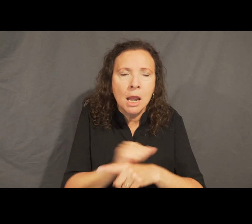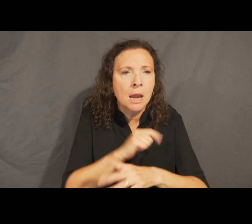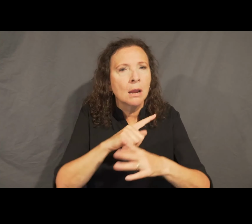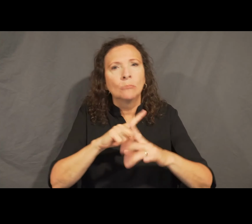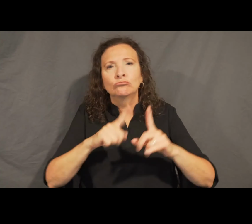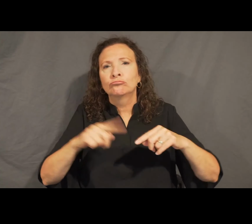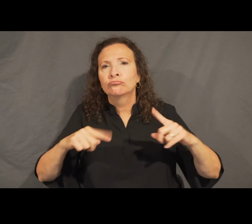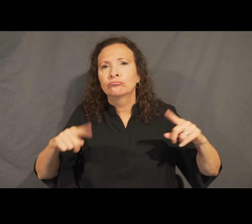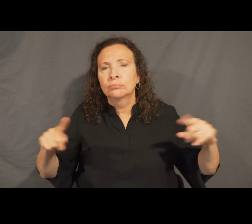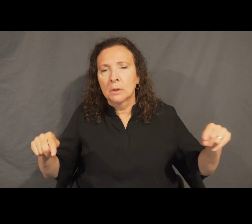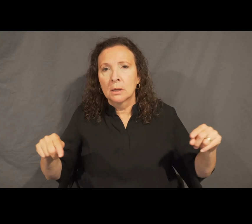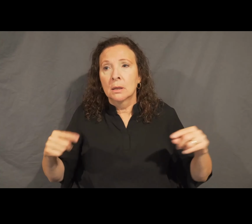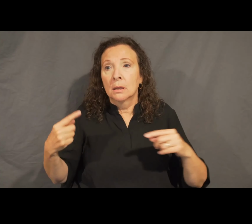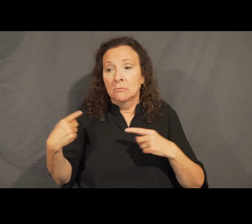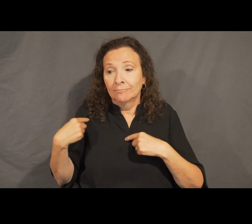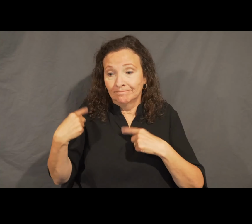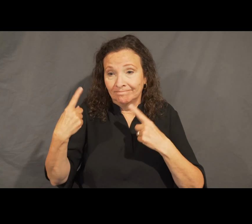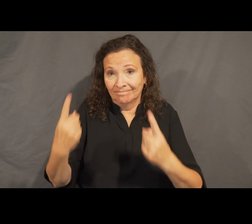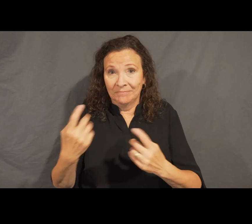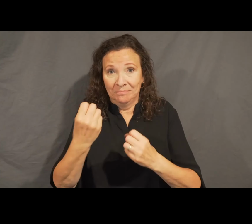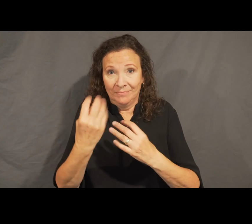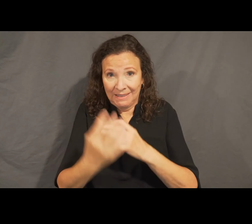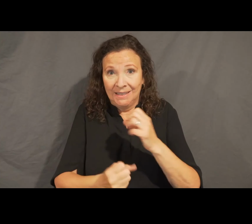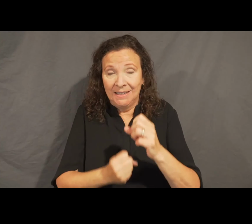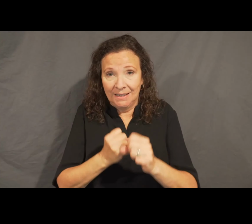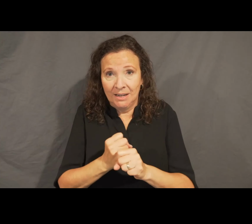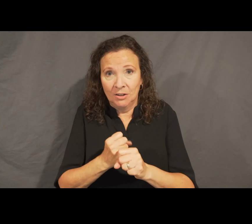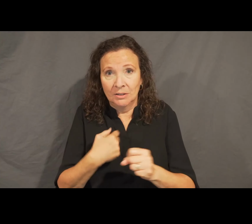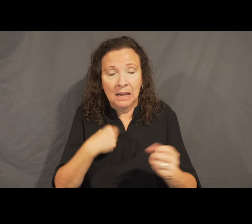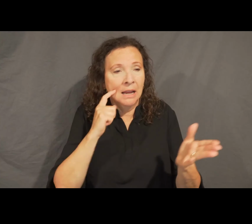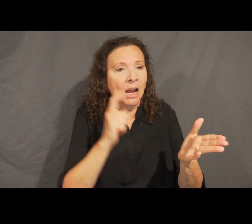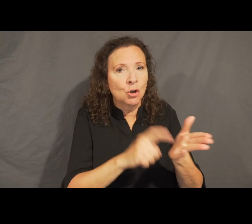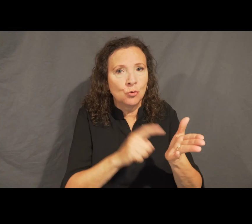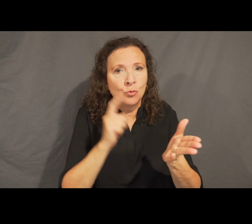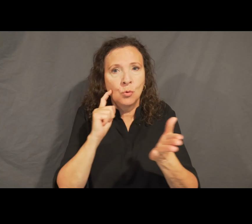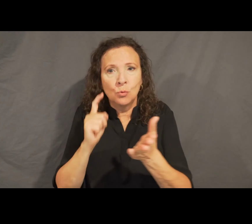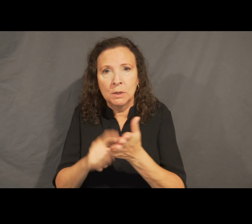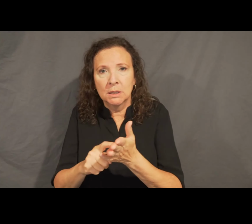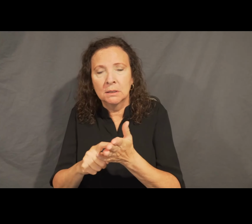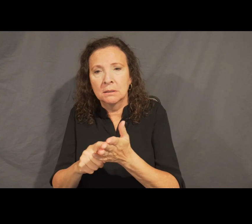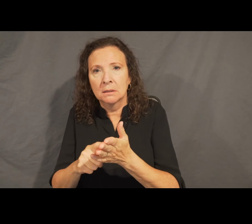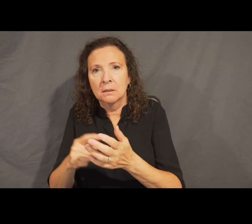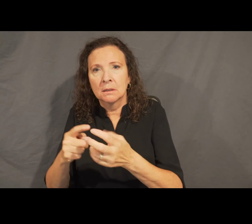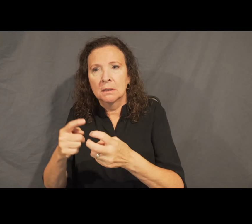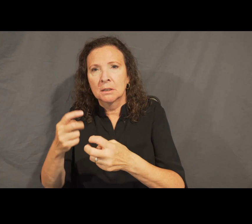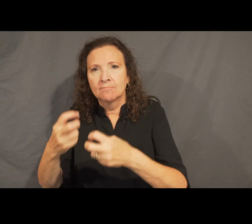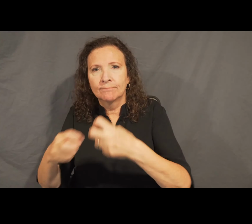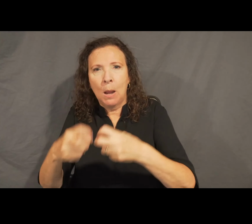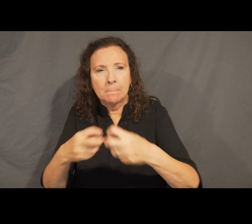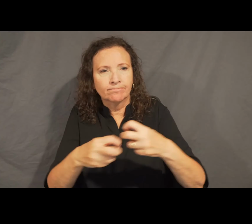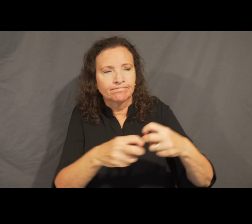Over the course of the years, I noticed a lot of these issues or mistakes that people